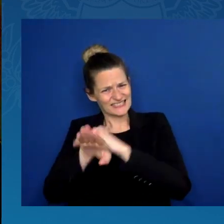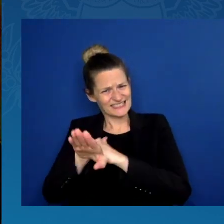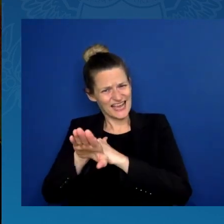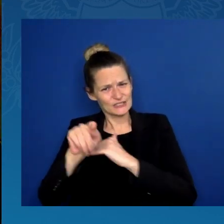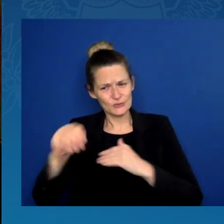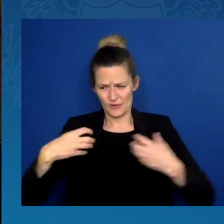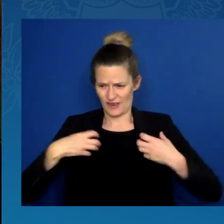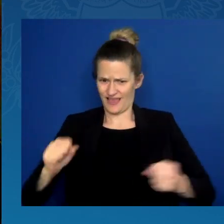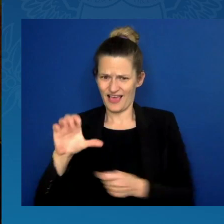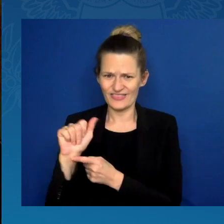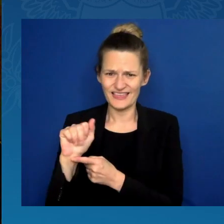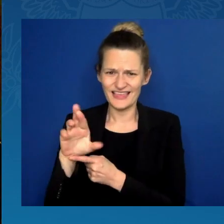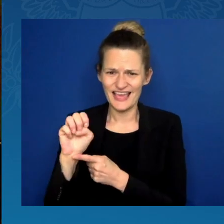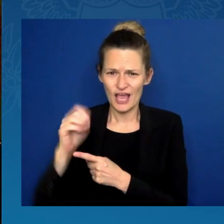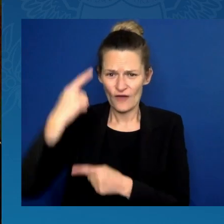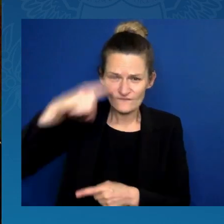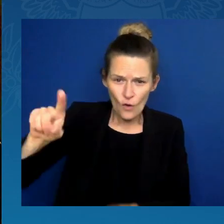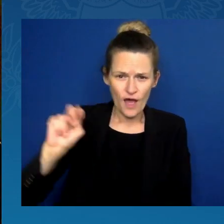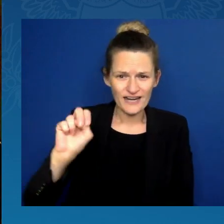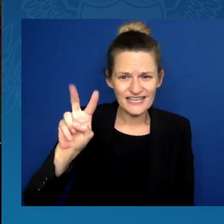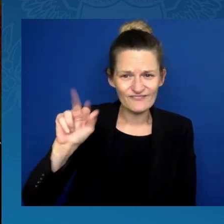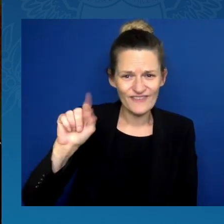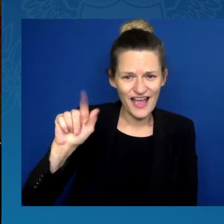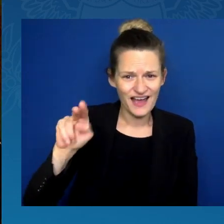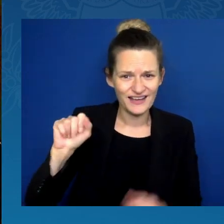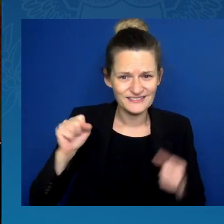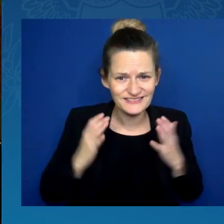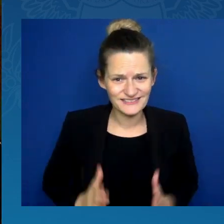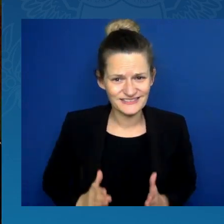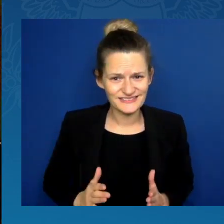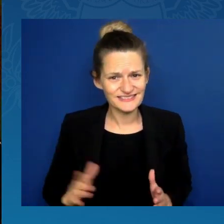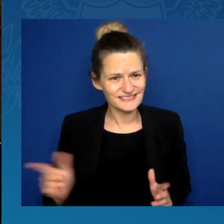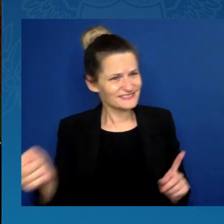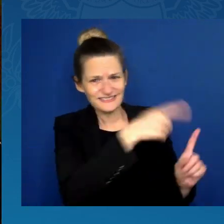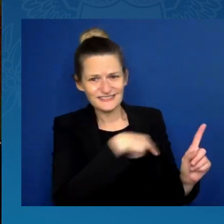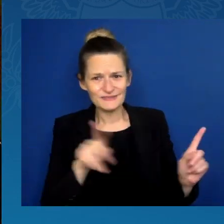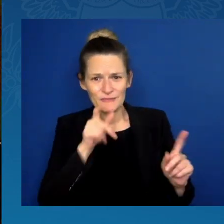As a teacher, I understand just how important culturally competent care is essential.